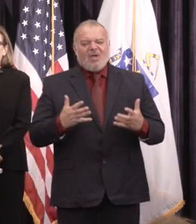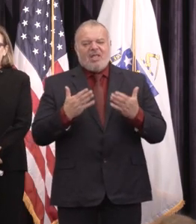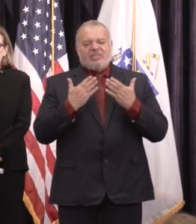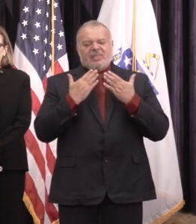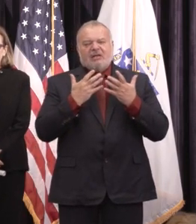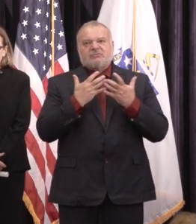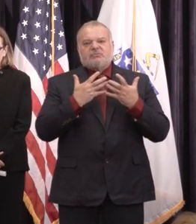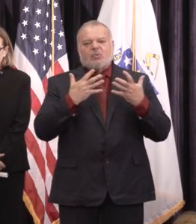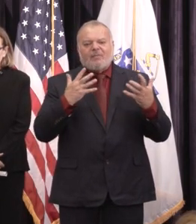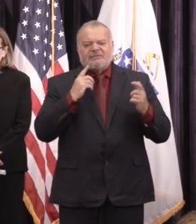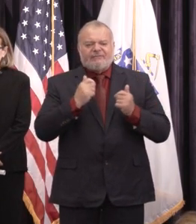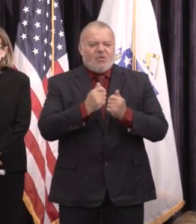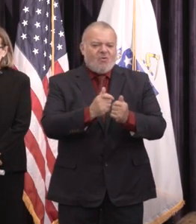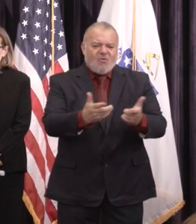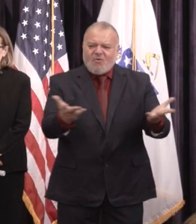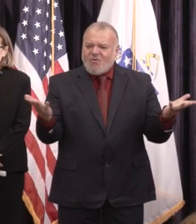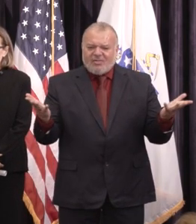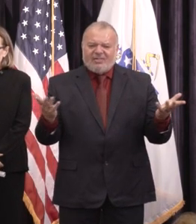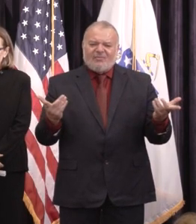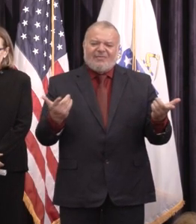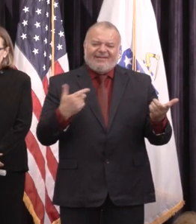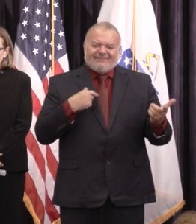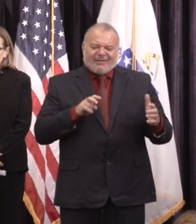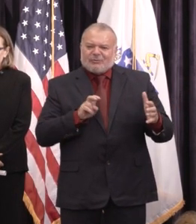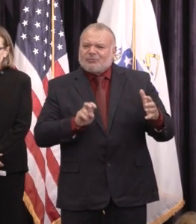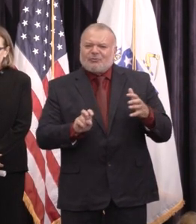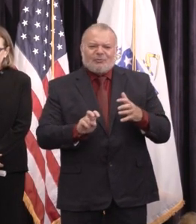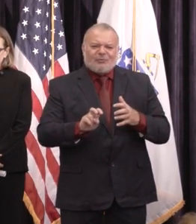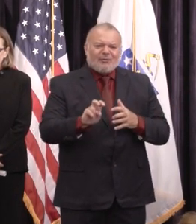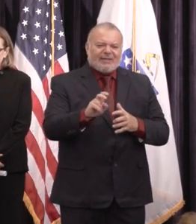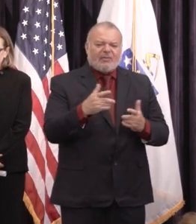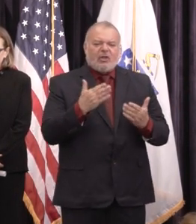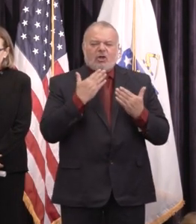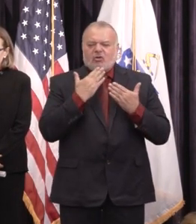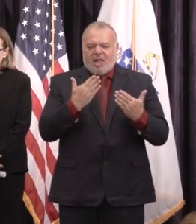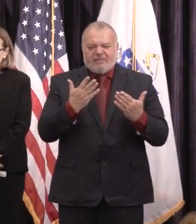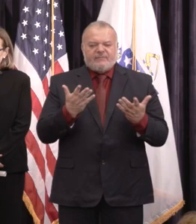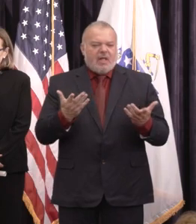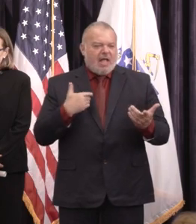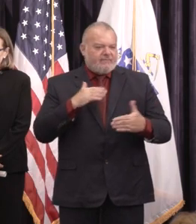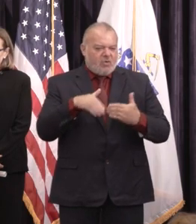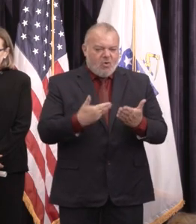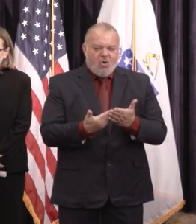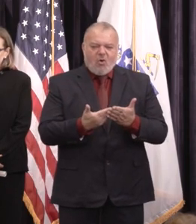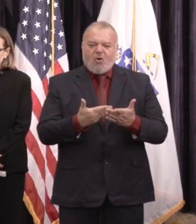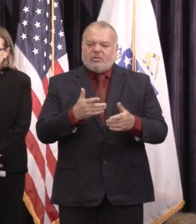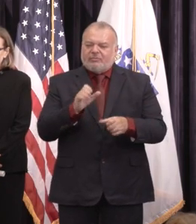I'm really grateful that you're here today. I'm really thankful for all your efforts. So when we